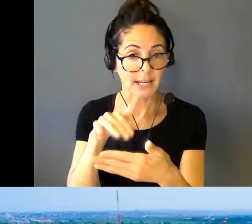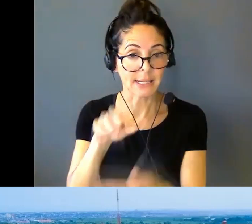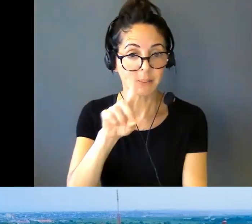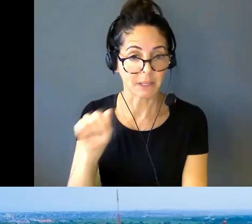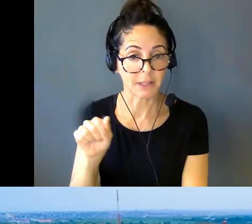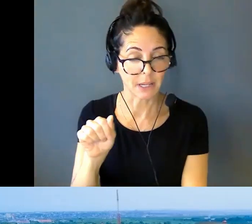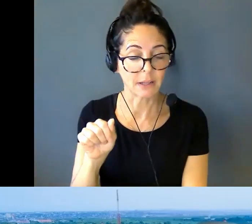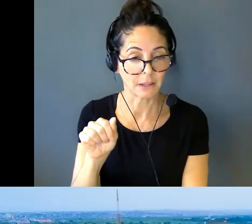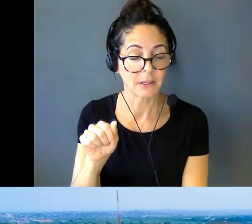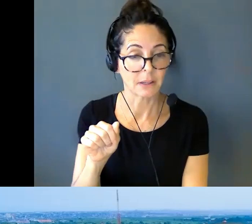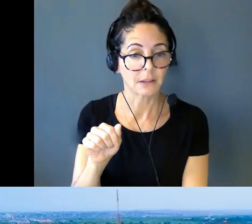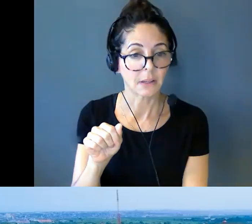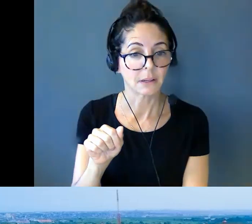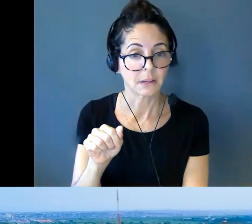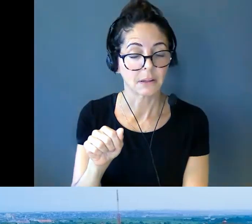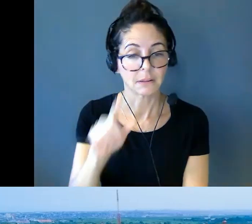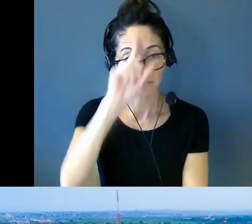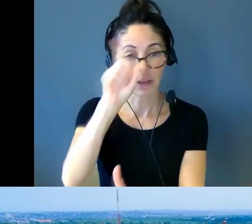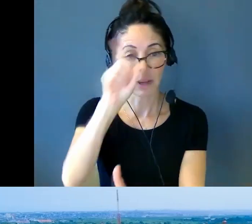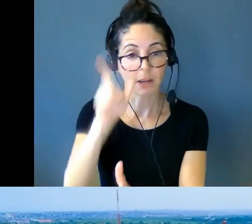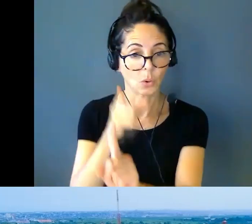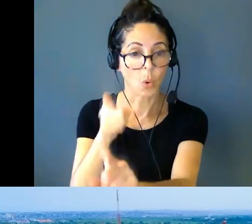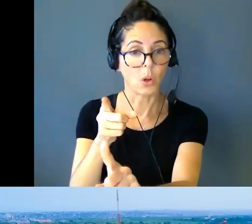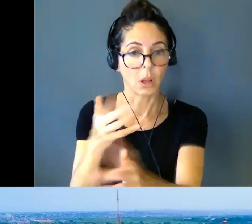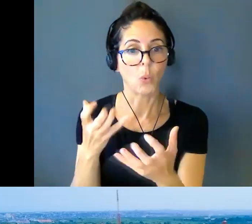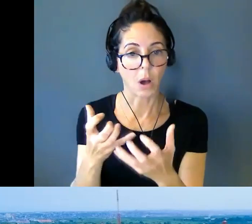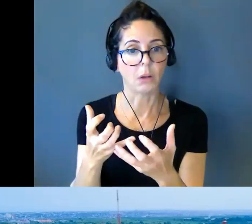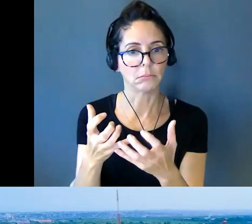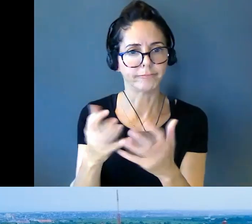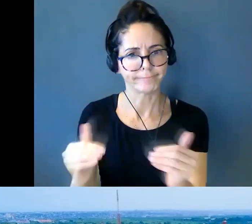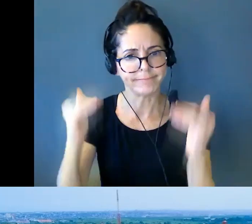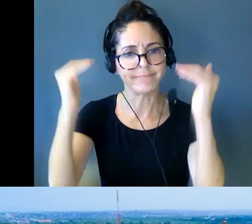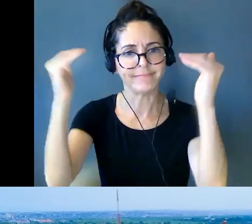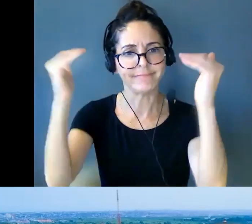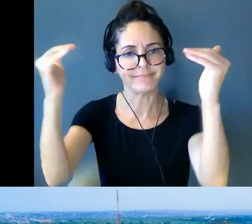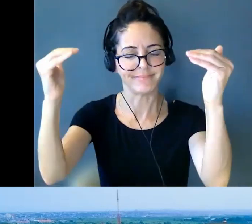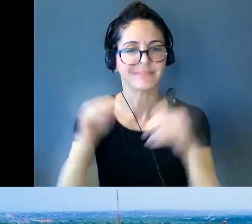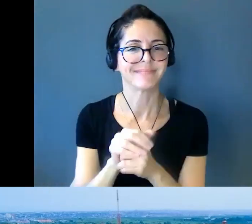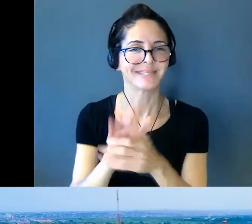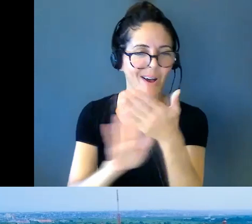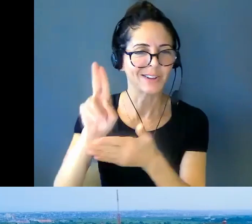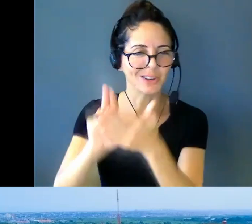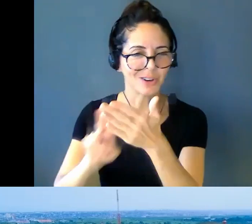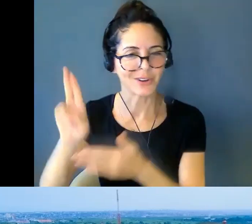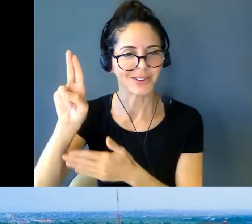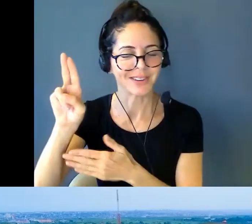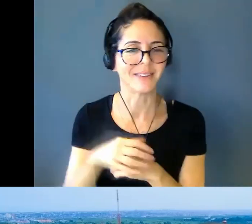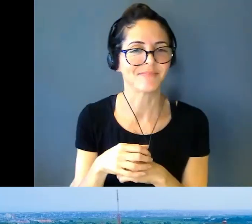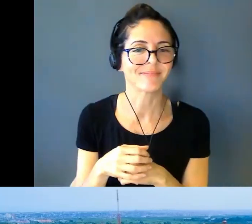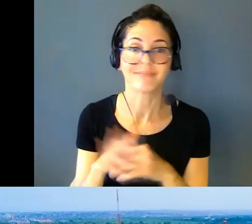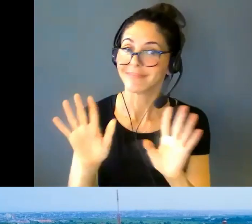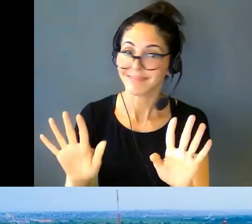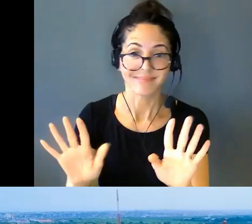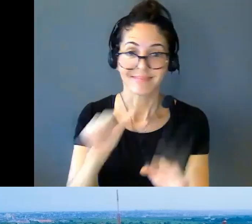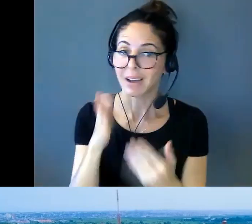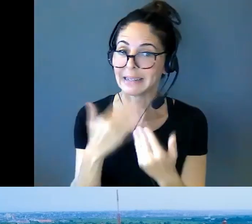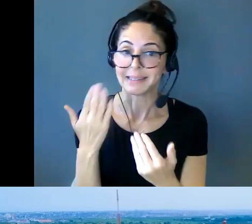pursuing education at the highest level as far as disability is concerned is not an easy thing